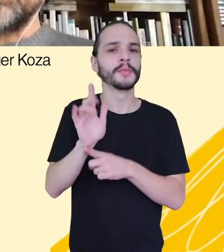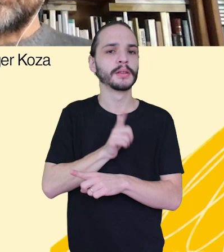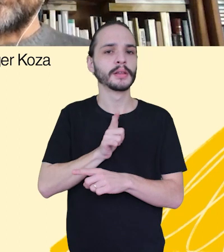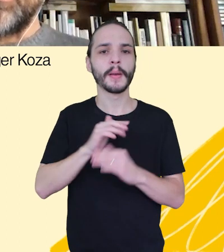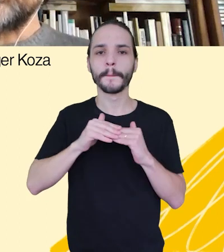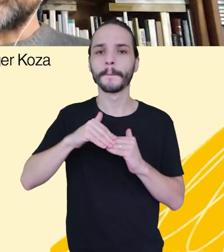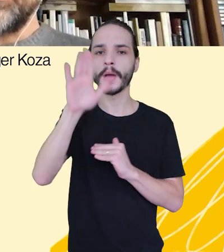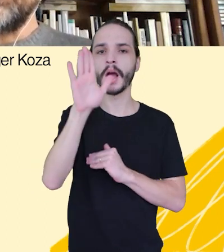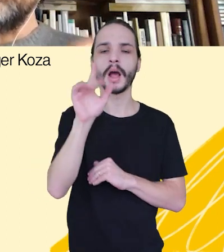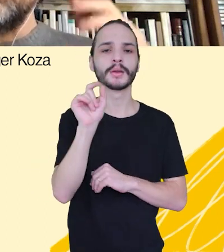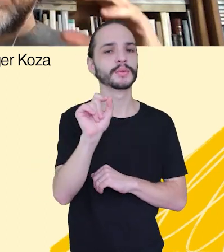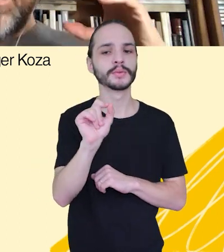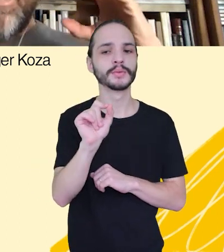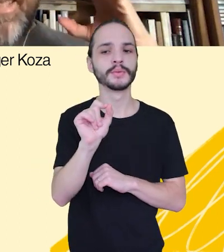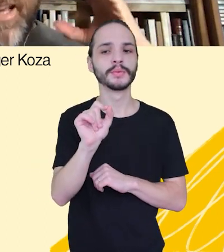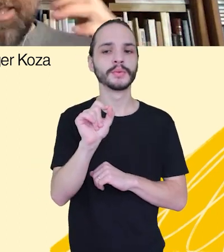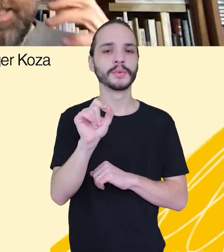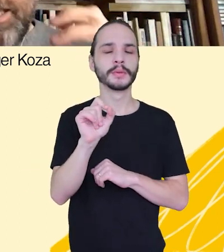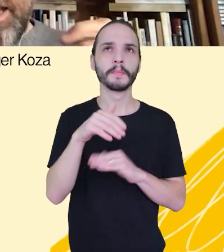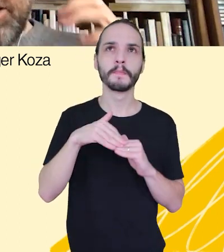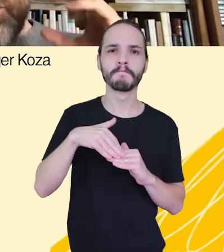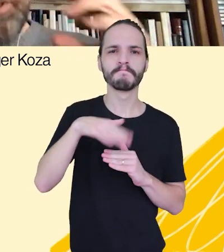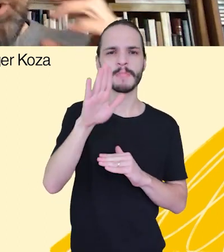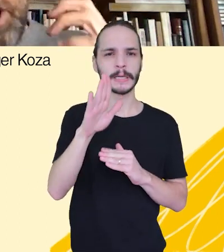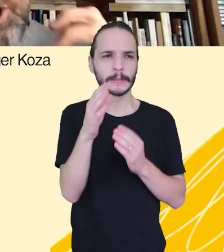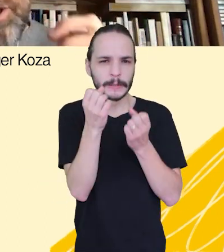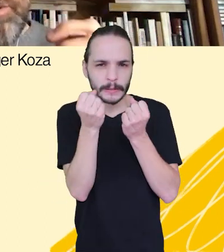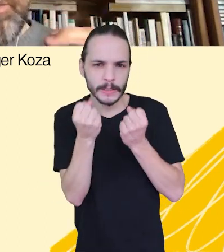I would say, density and concentration